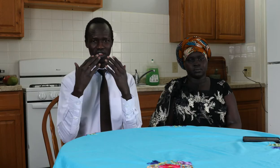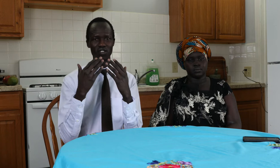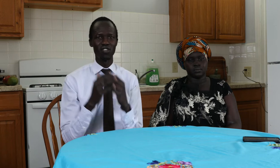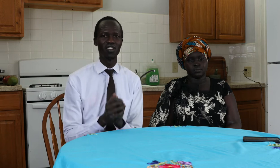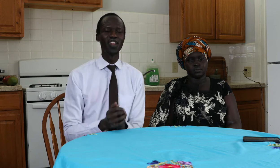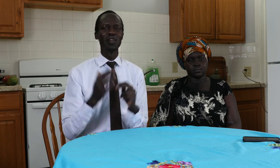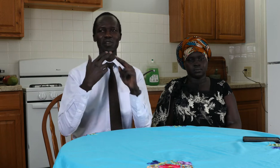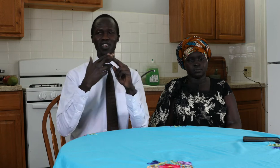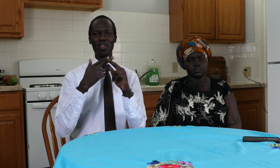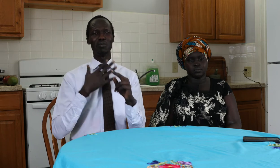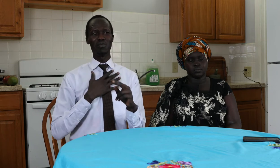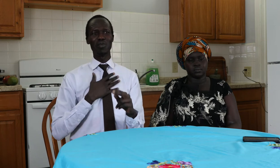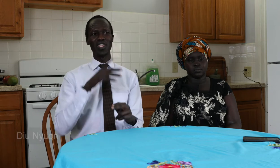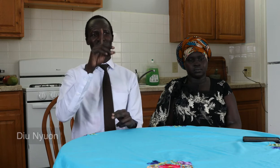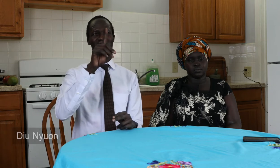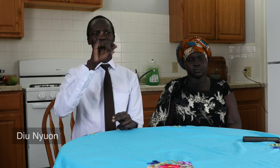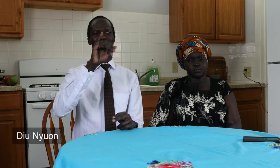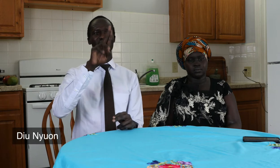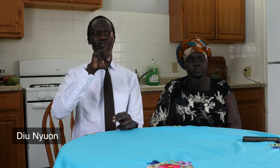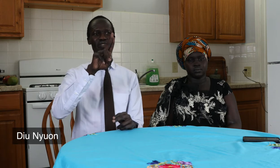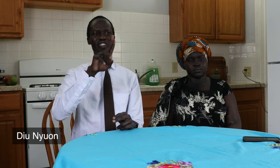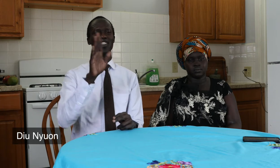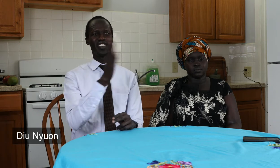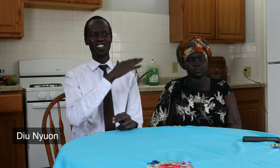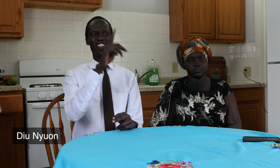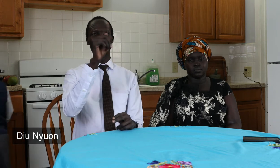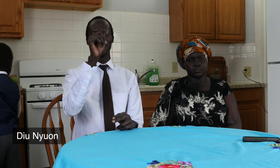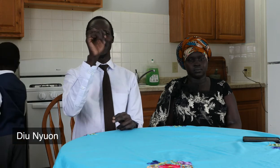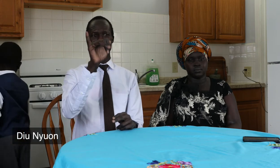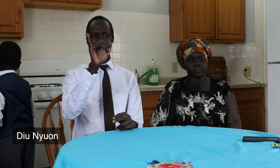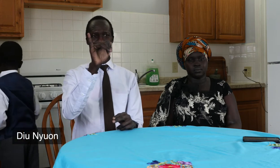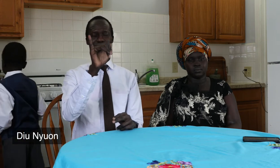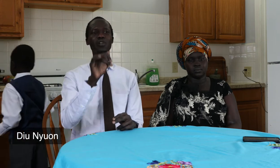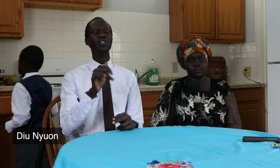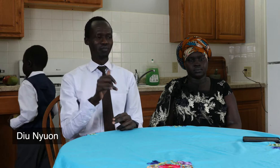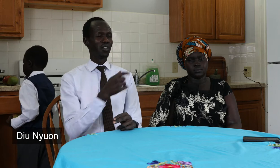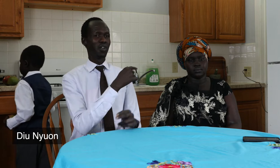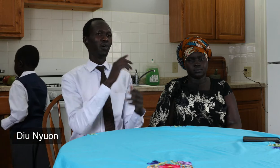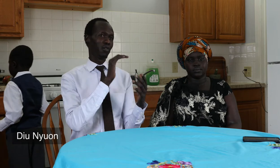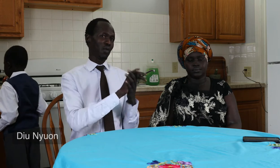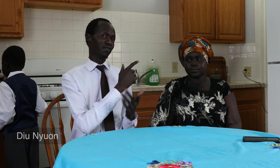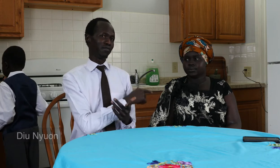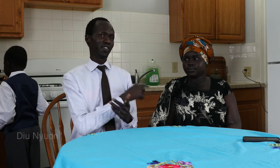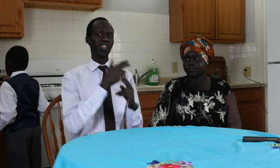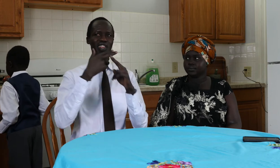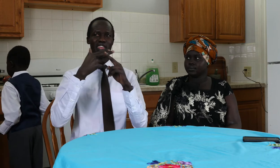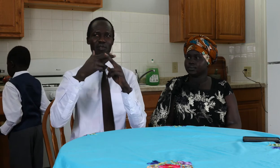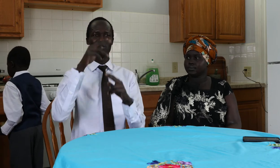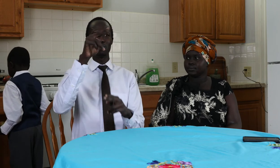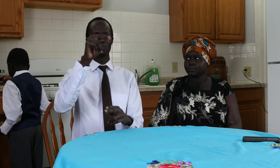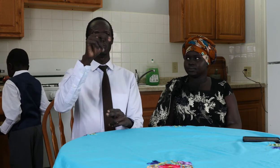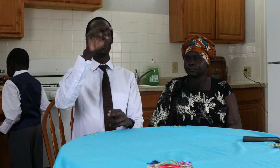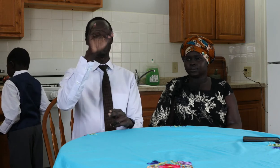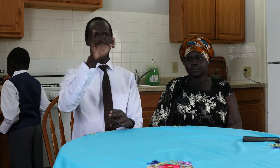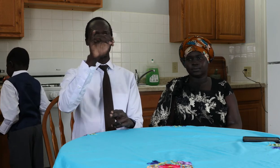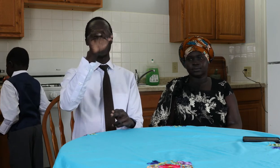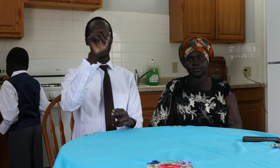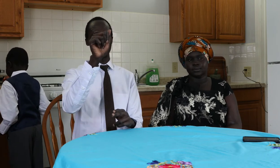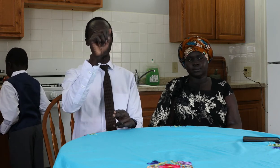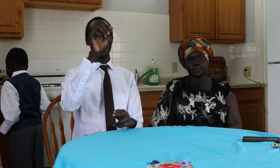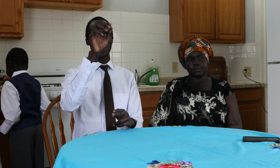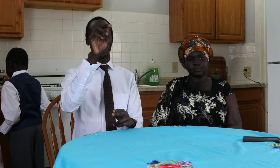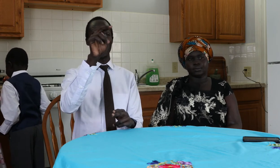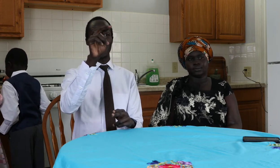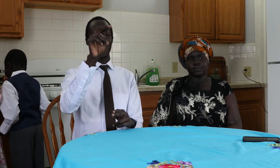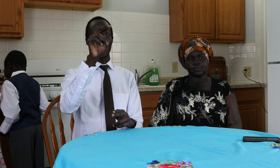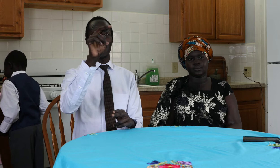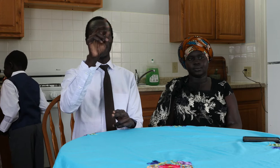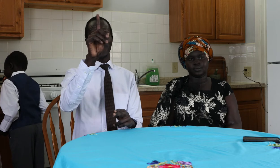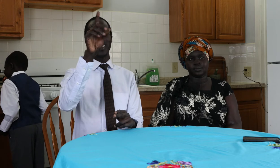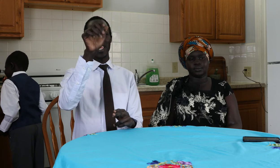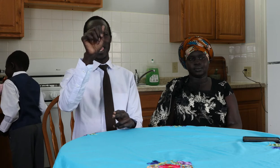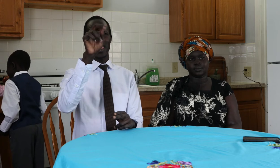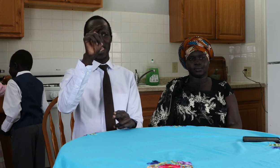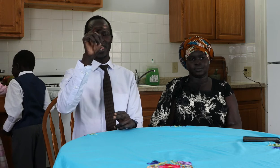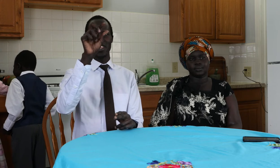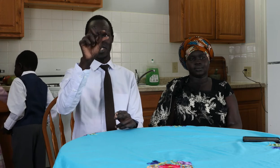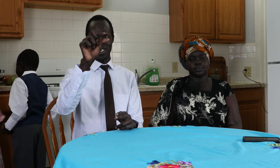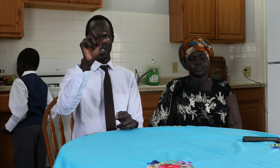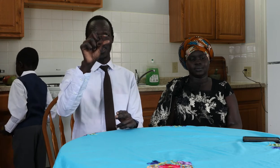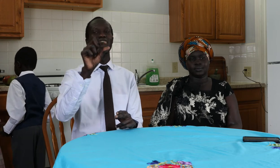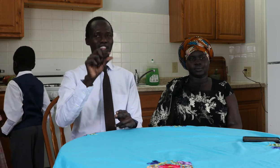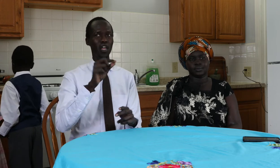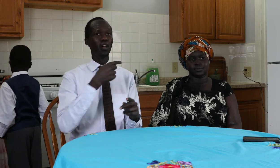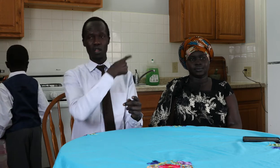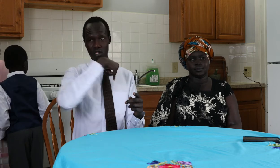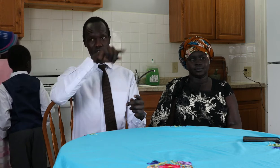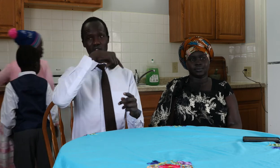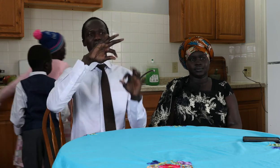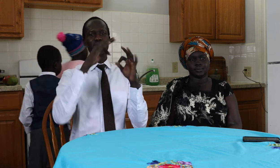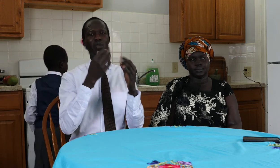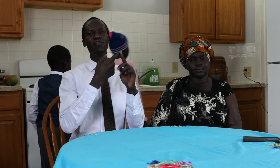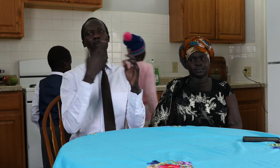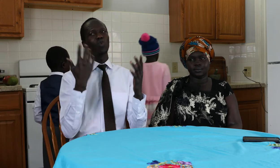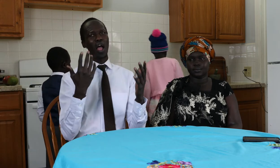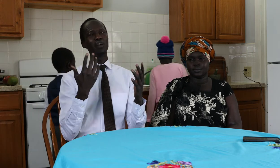Thank you. My name is Diu, this is my wife, her name is Nandang. Our family is from Africa, East Africa.